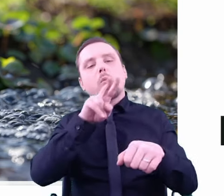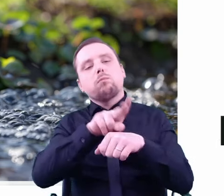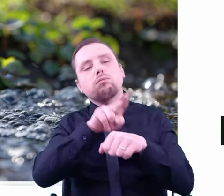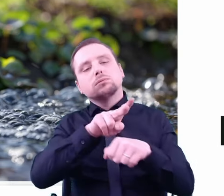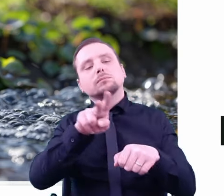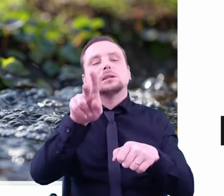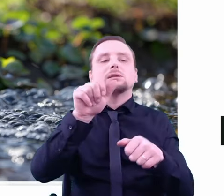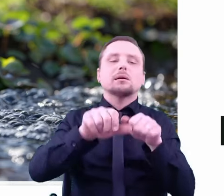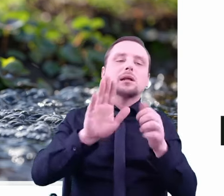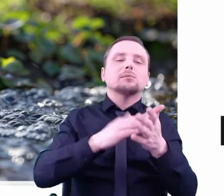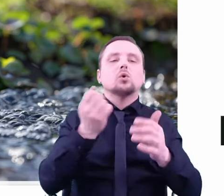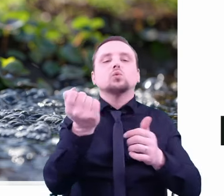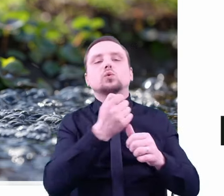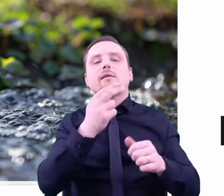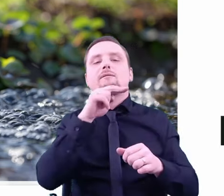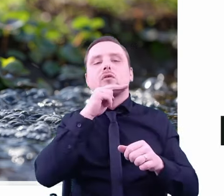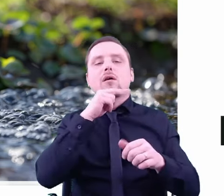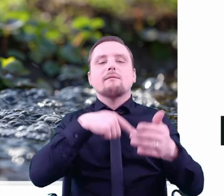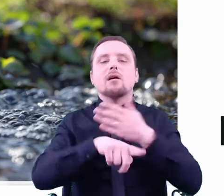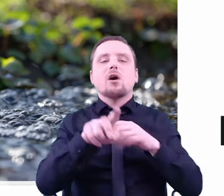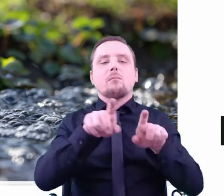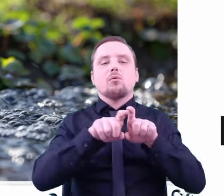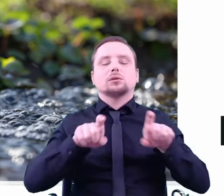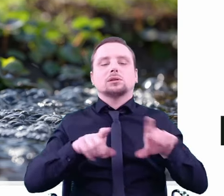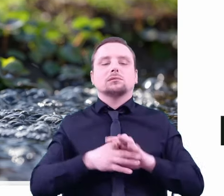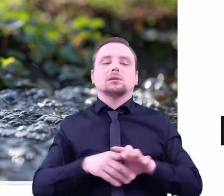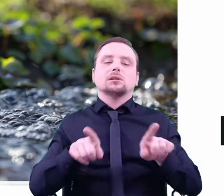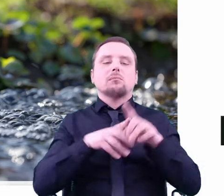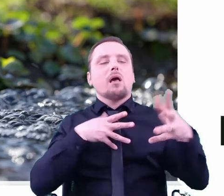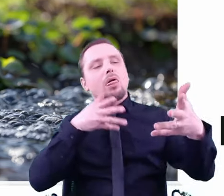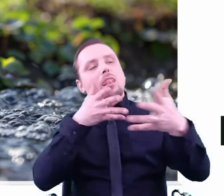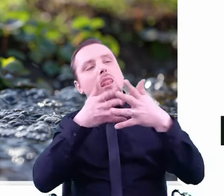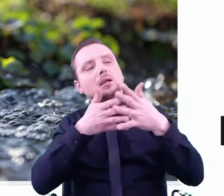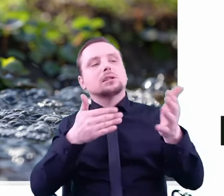predict the water needs of individual household members